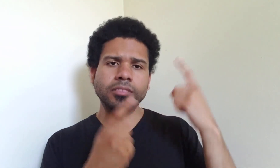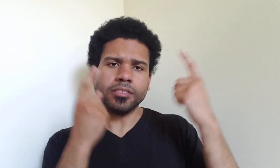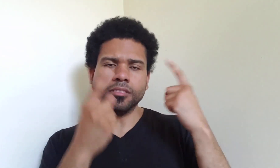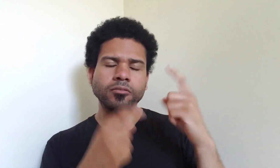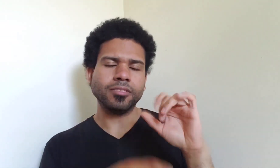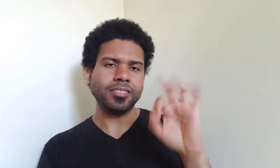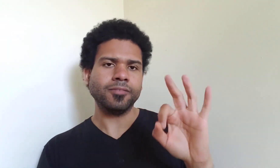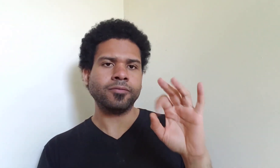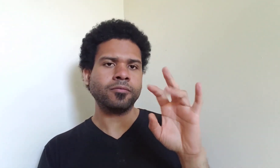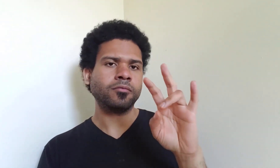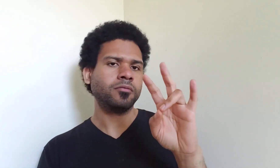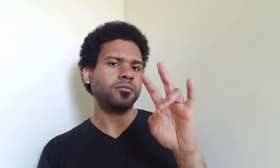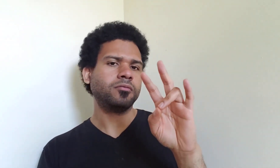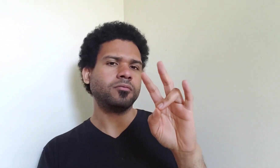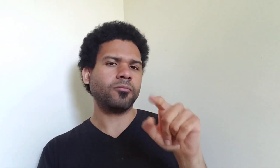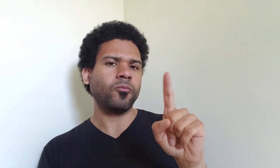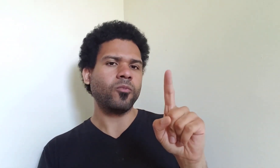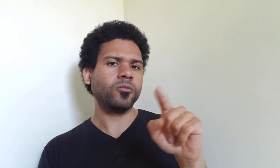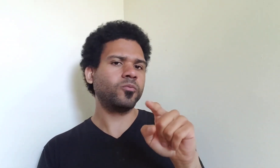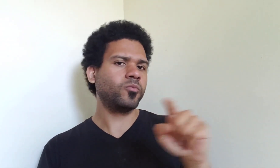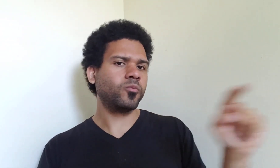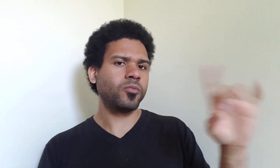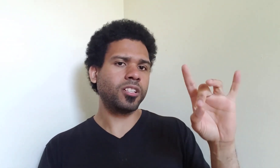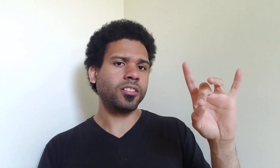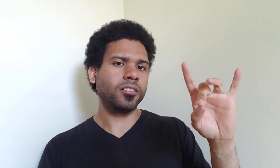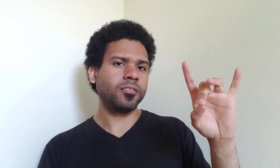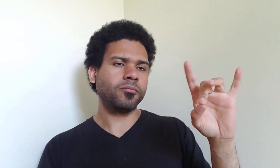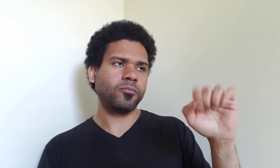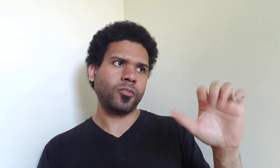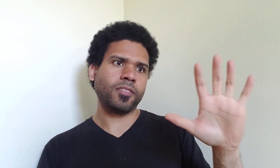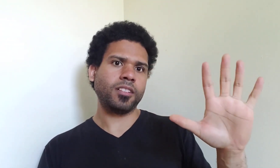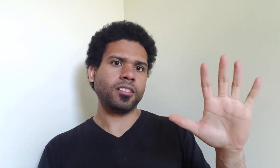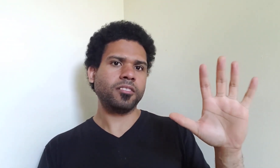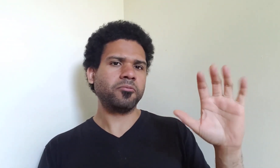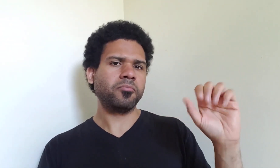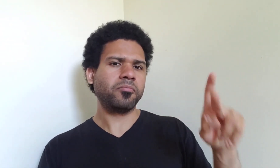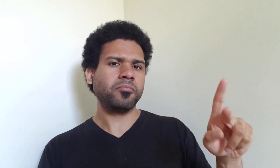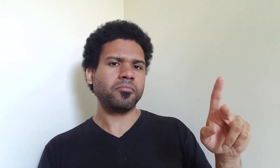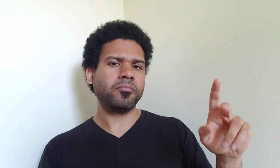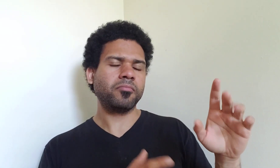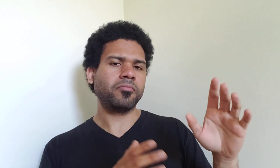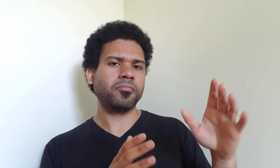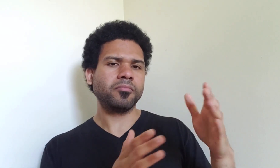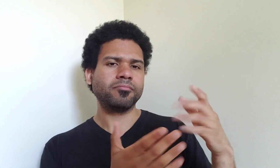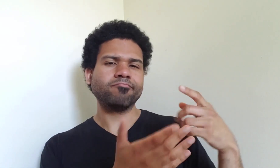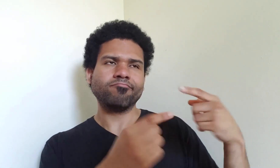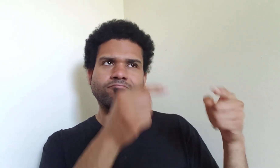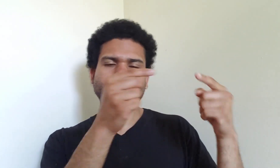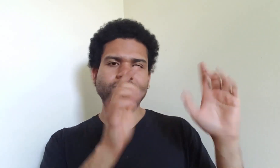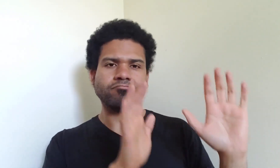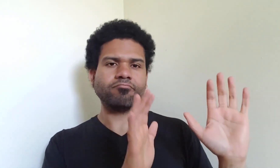Others think alkaline is between 7.1 to 8.5.